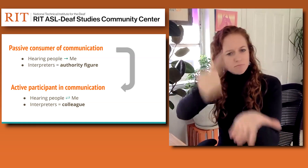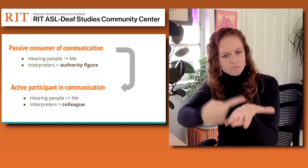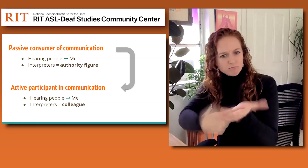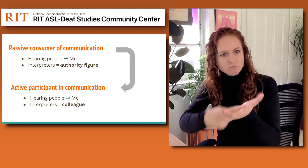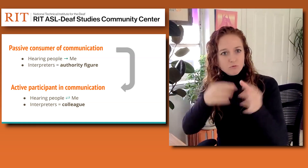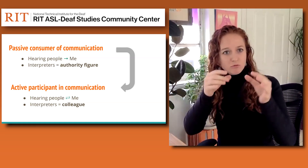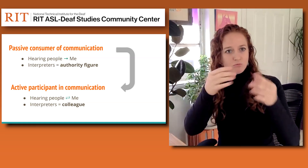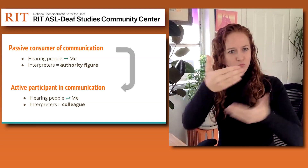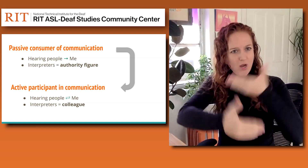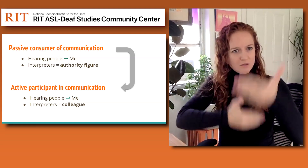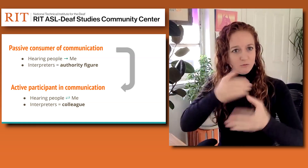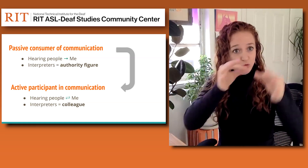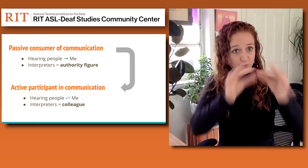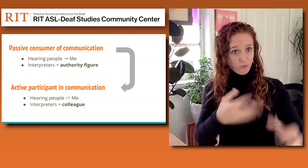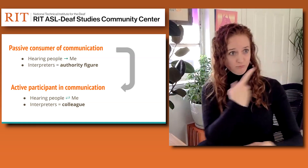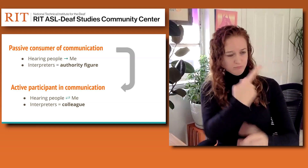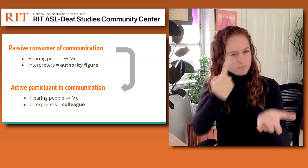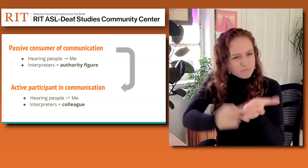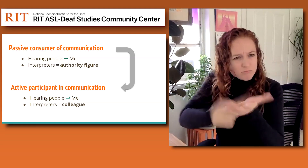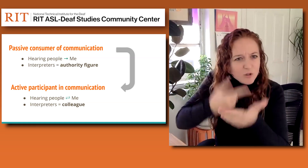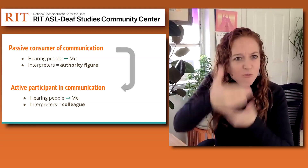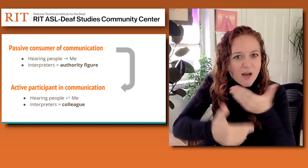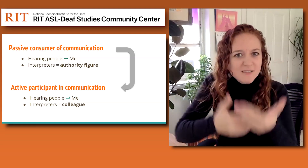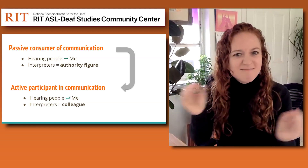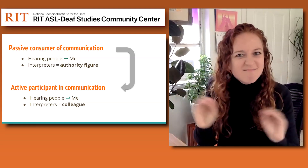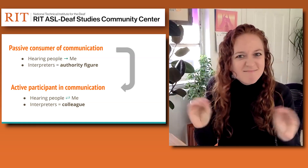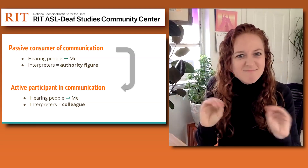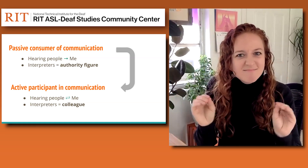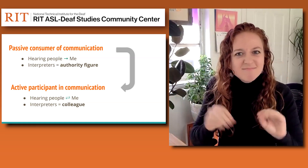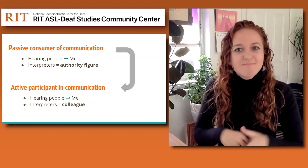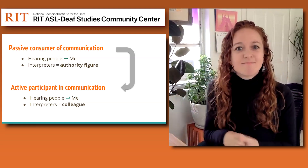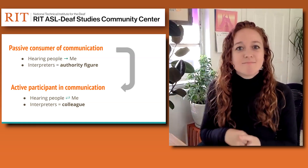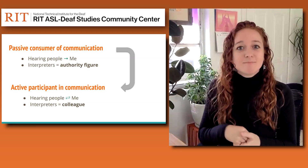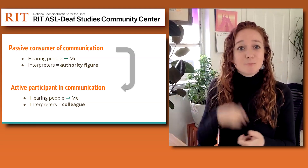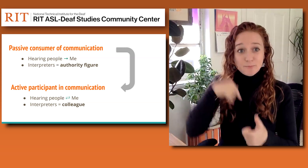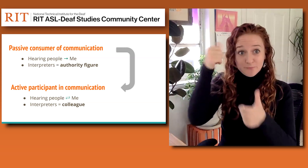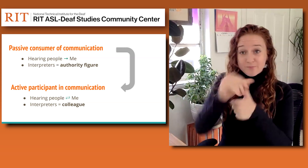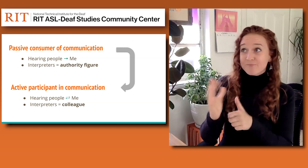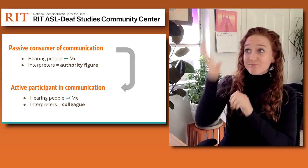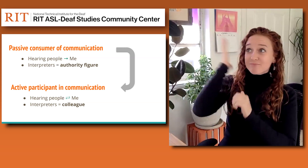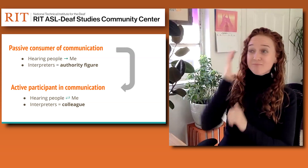if they were skilled in that area. I never really had a chance to process, with the interpreter,